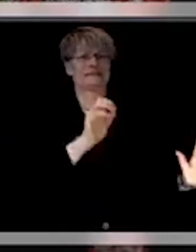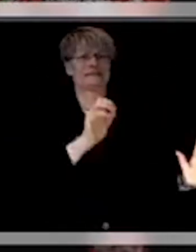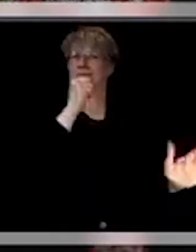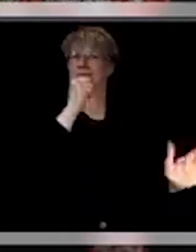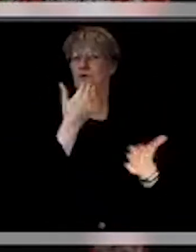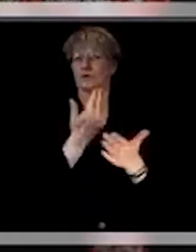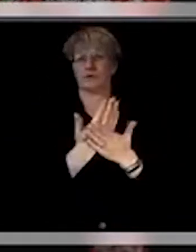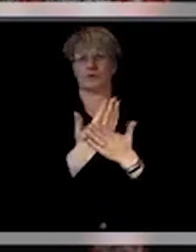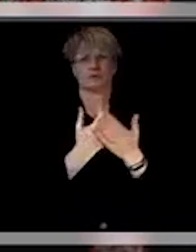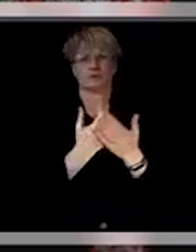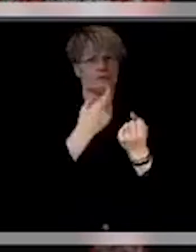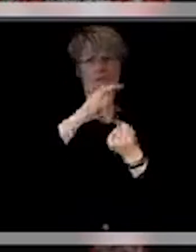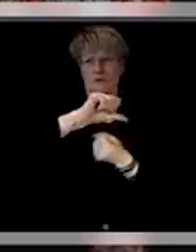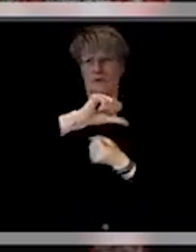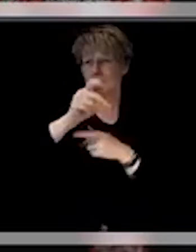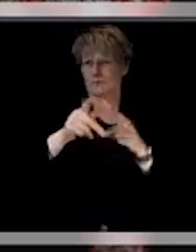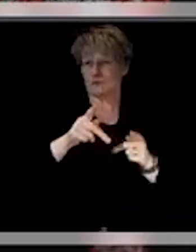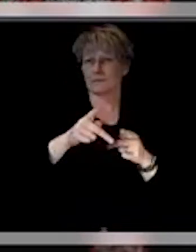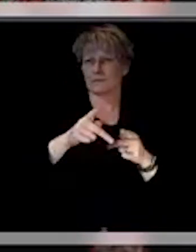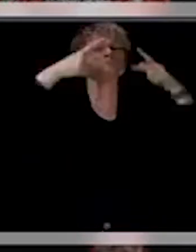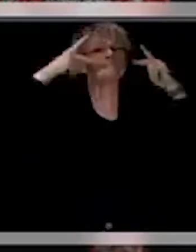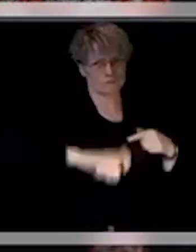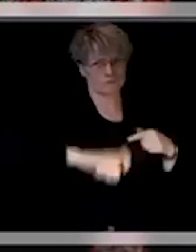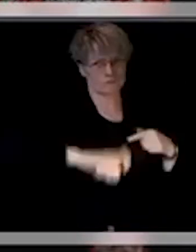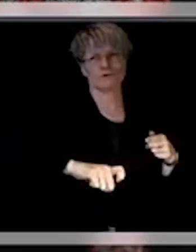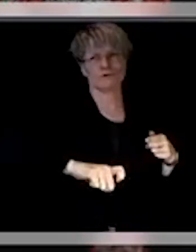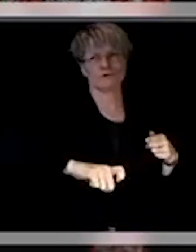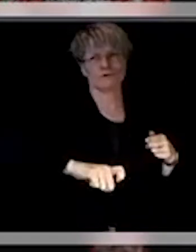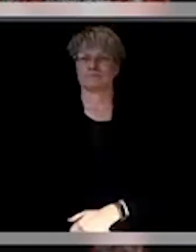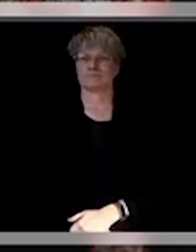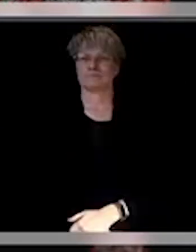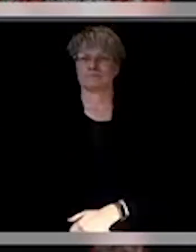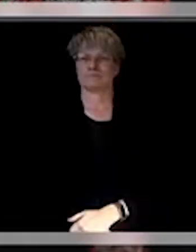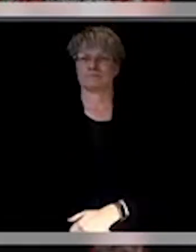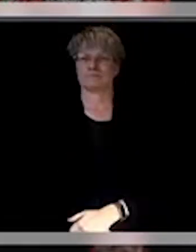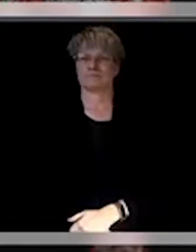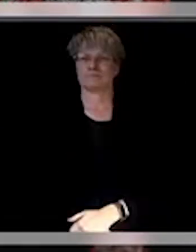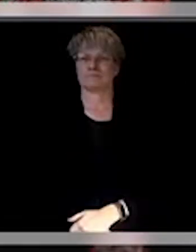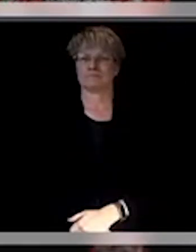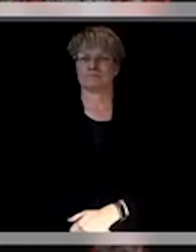We’re protecting other. So, that is a very important thing you can do for your community.